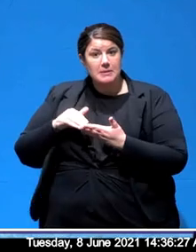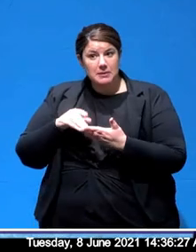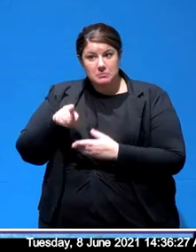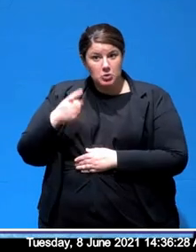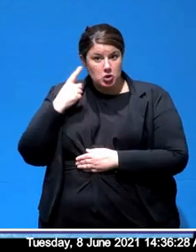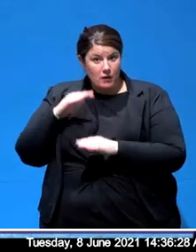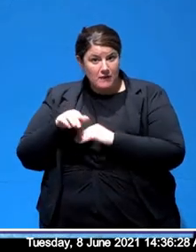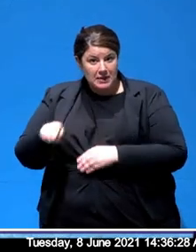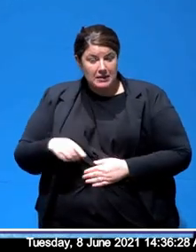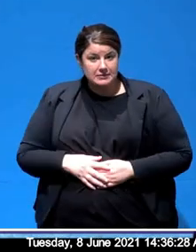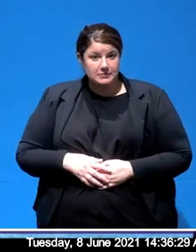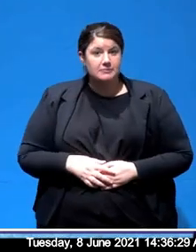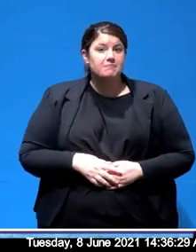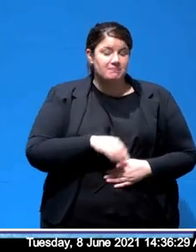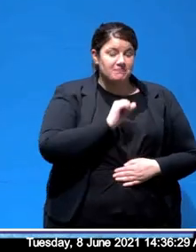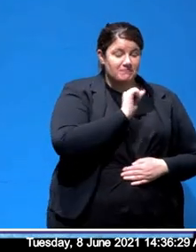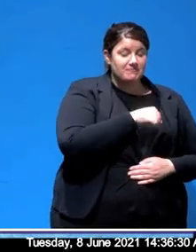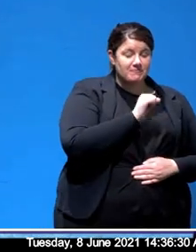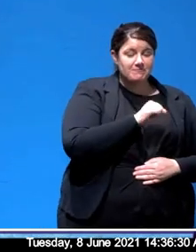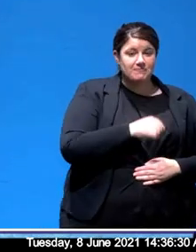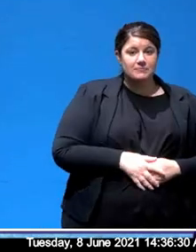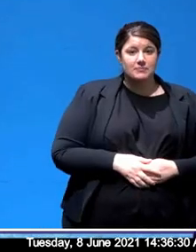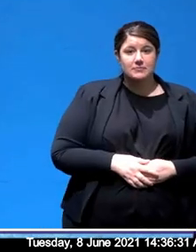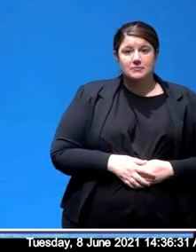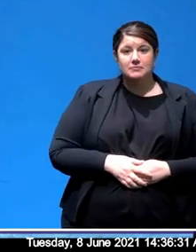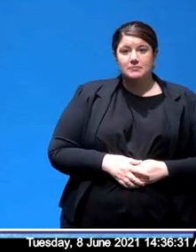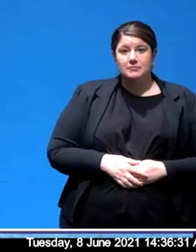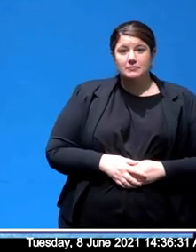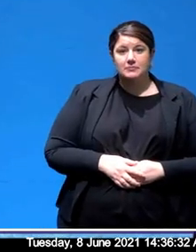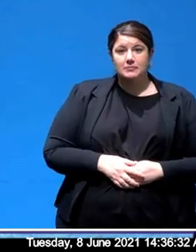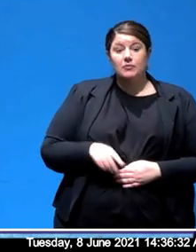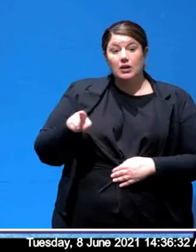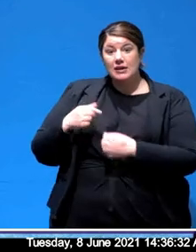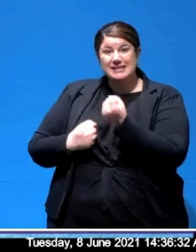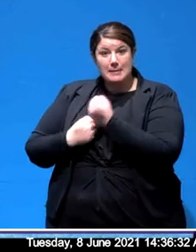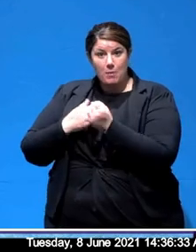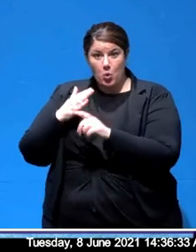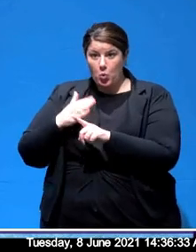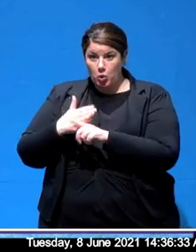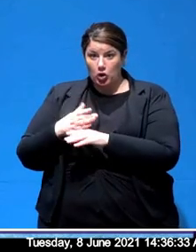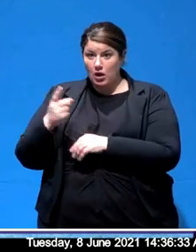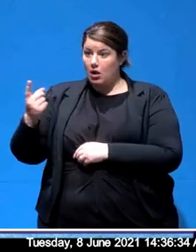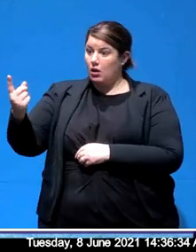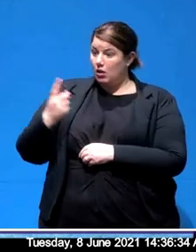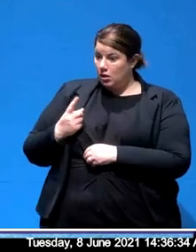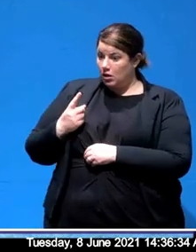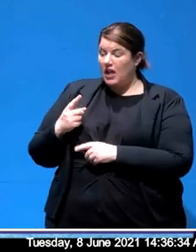Was it the case that ABM was being bullied by Department support workers?